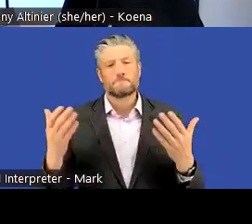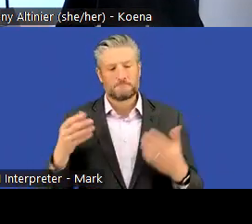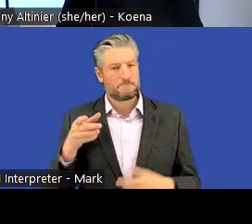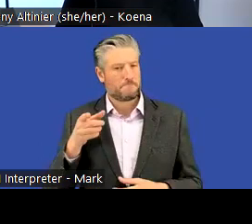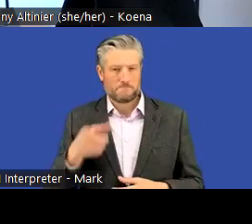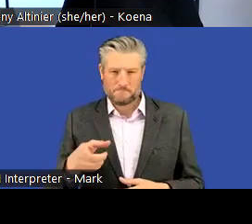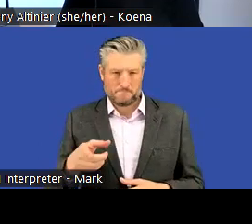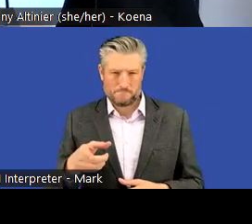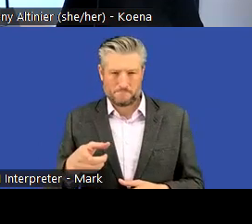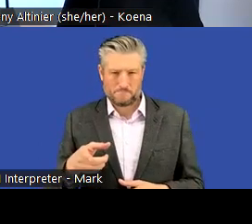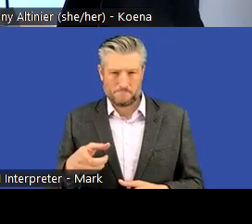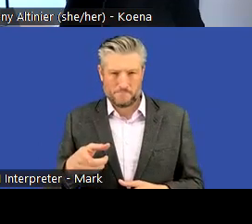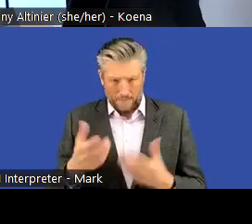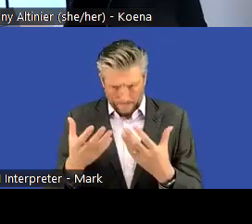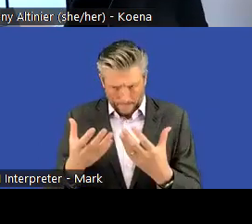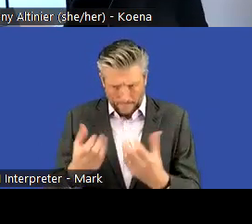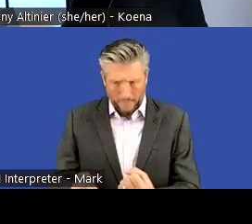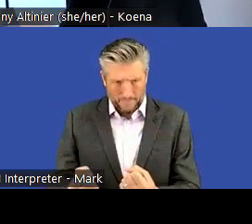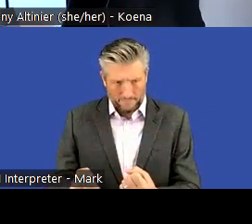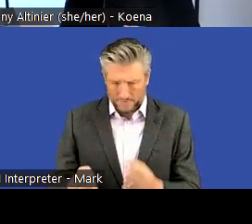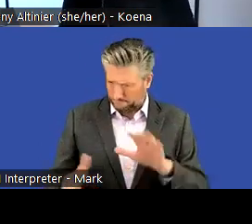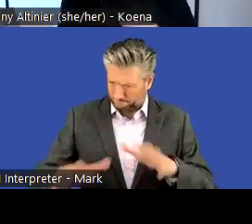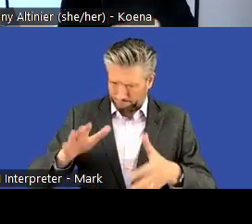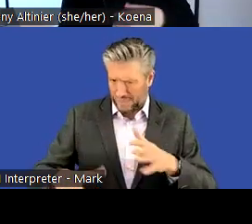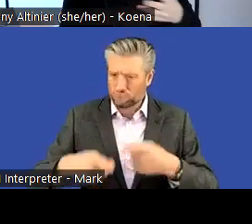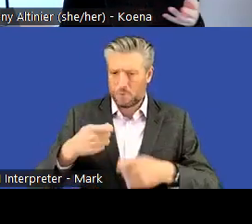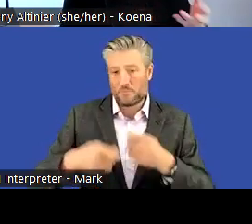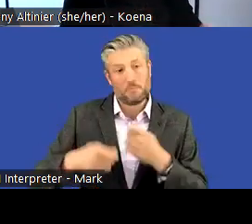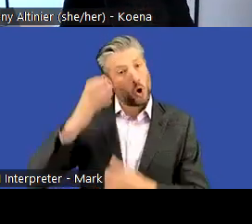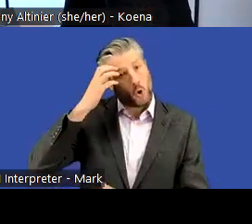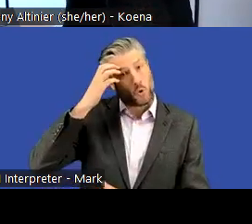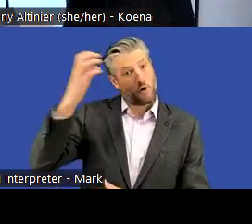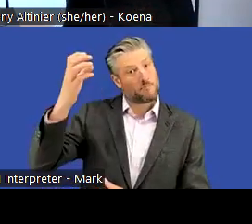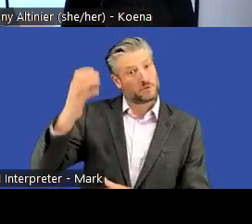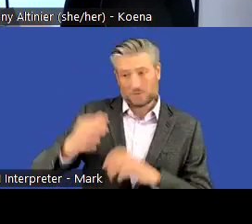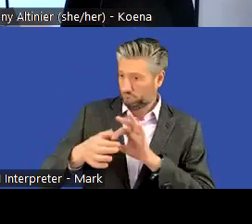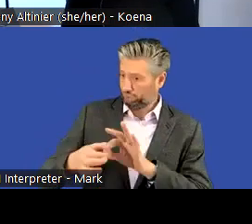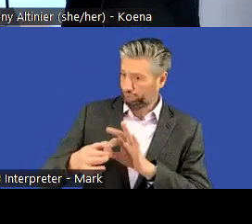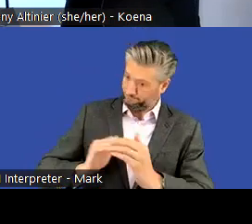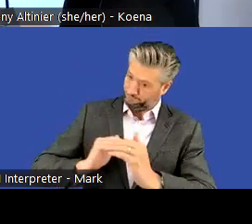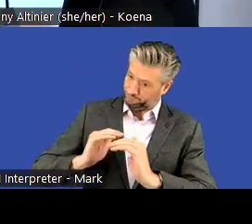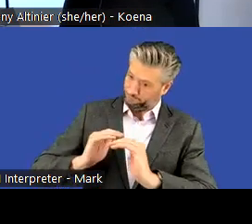We have a report, actually.